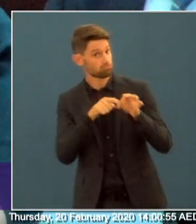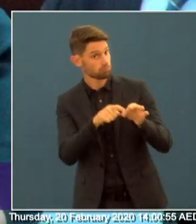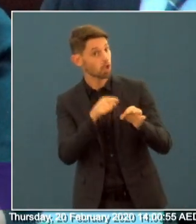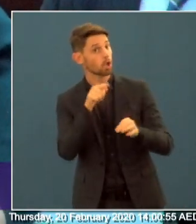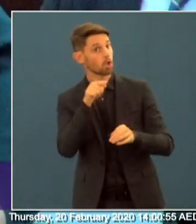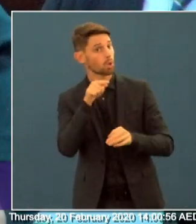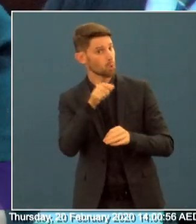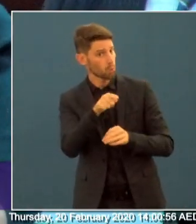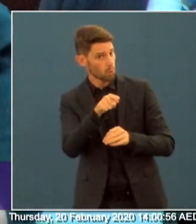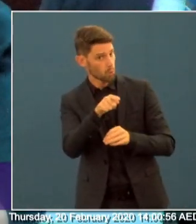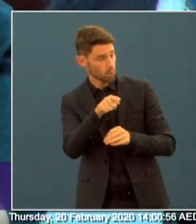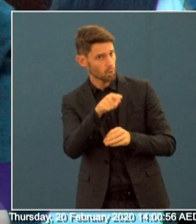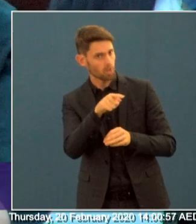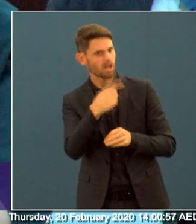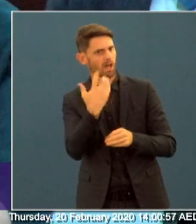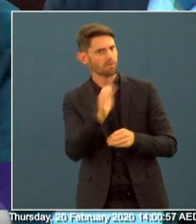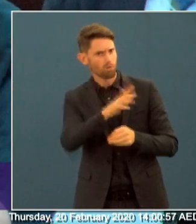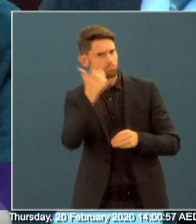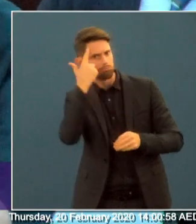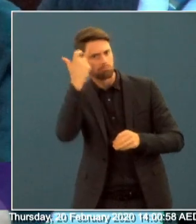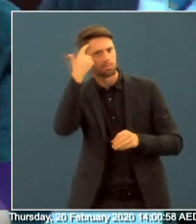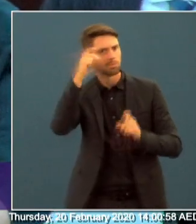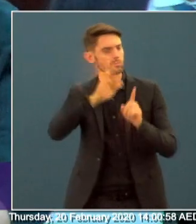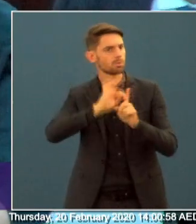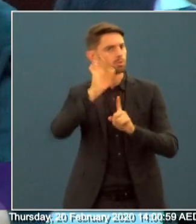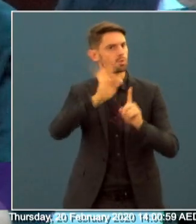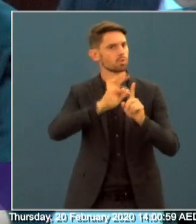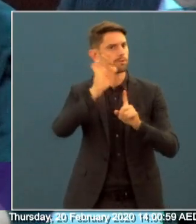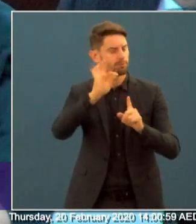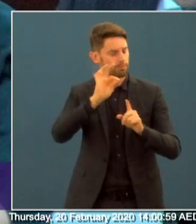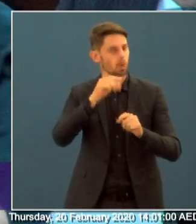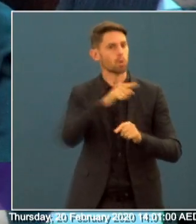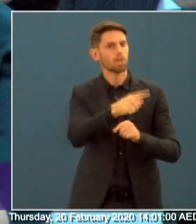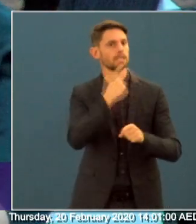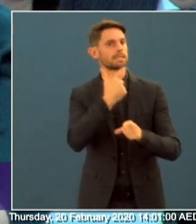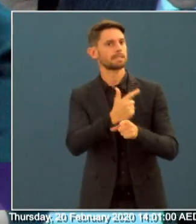by highlighting the existing guidance for action.